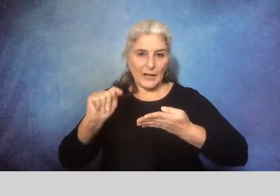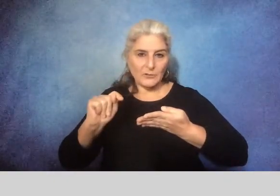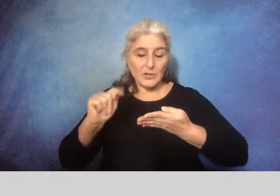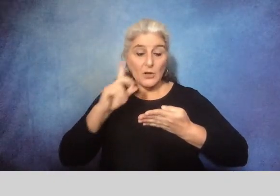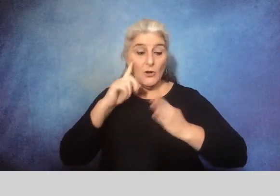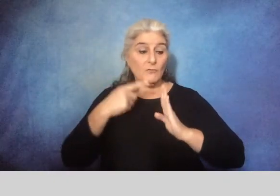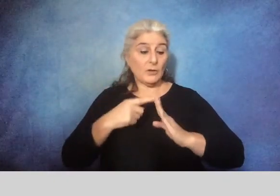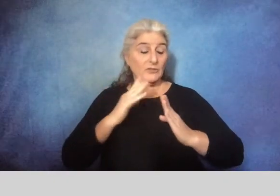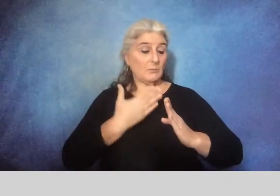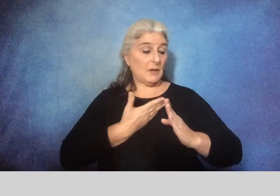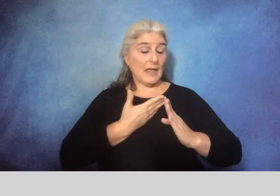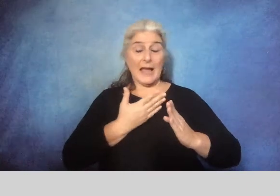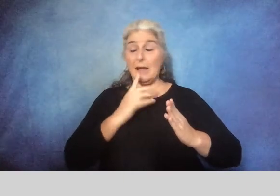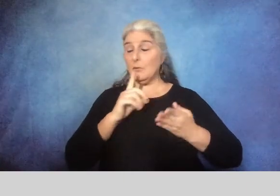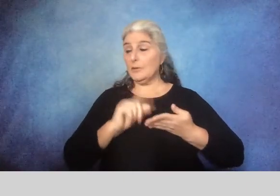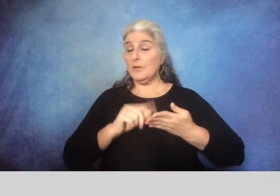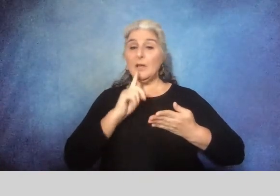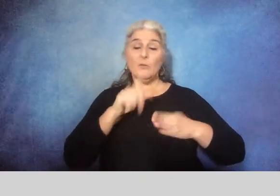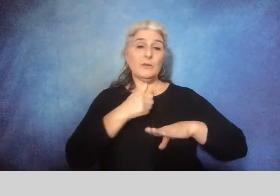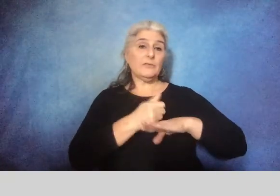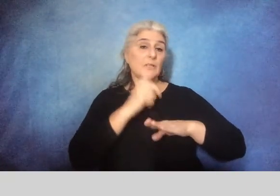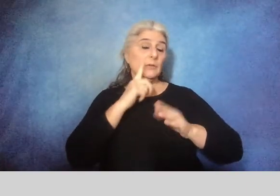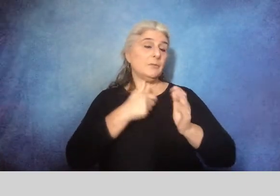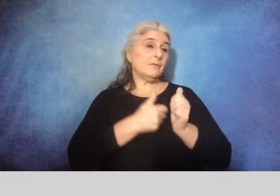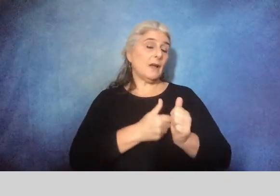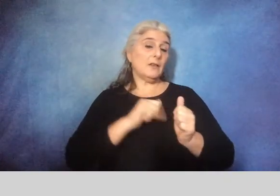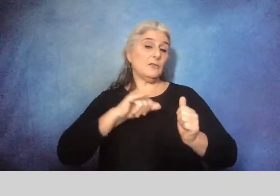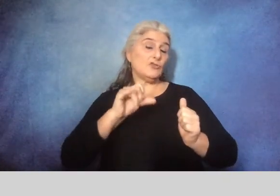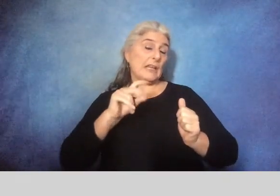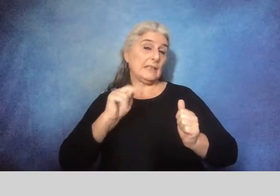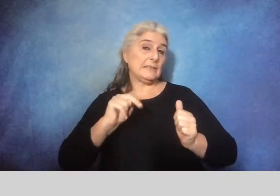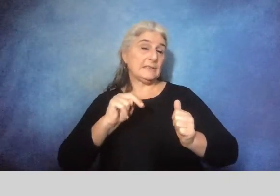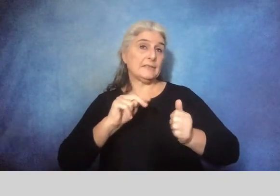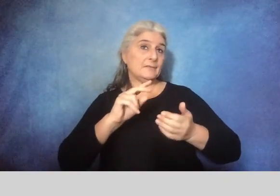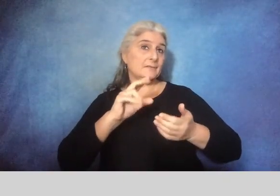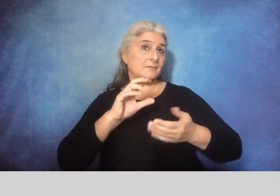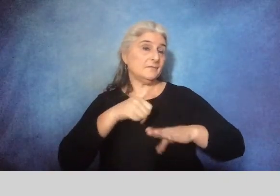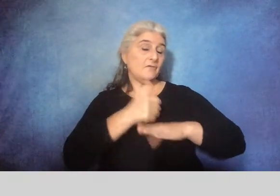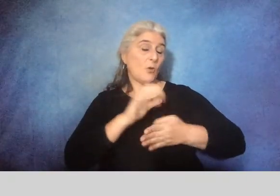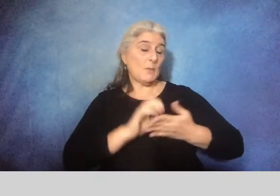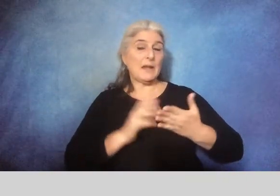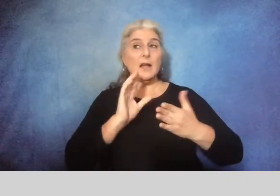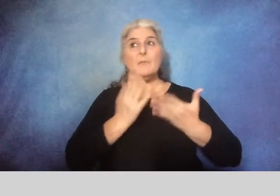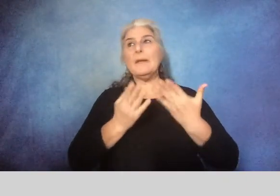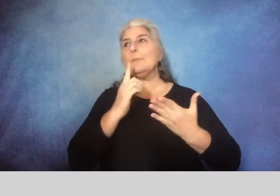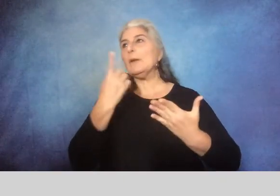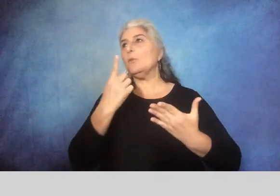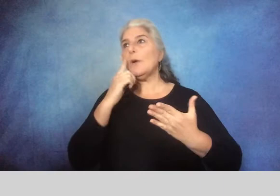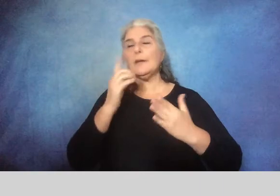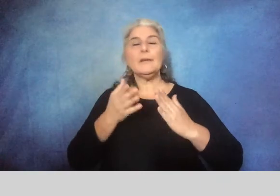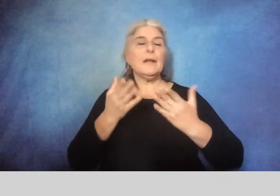JSON formatting. Let's say there's one more print output plugin which implements XML formatting.